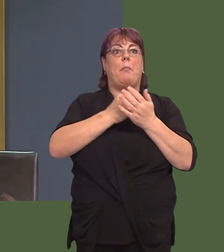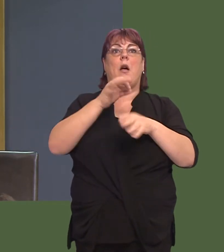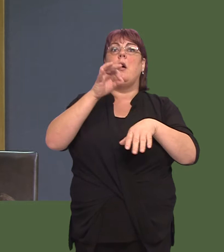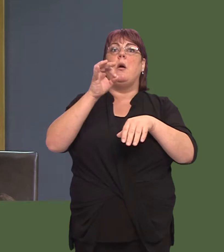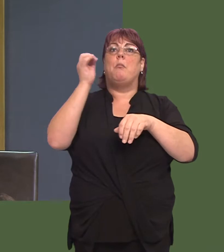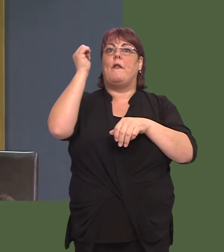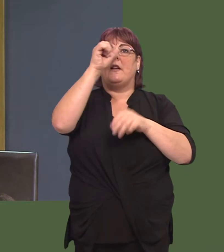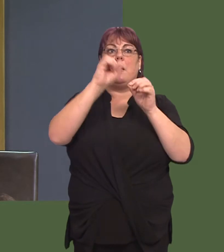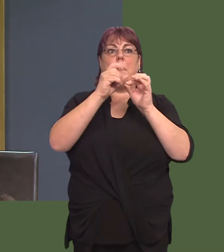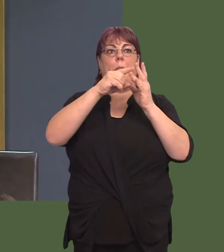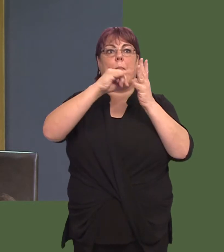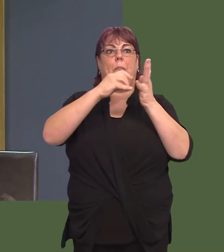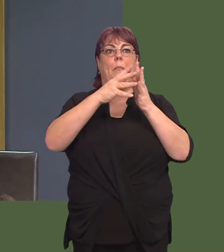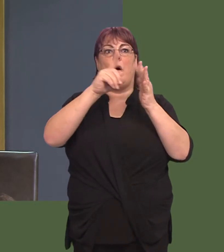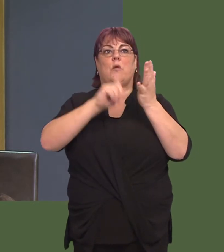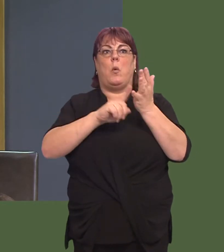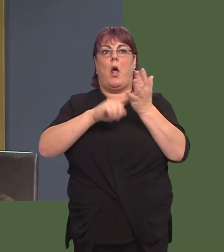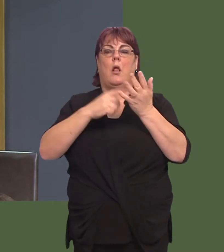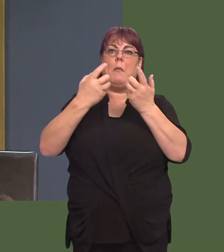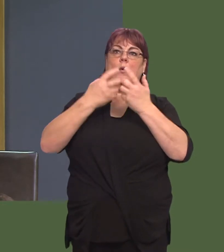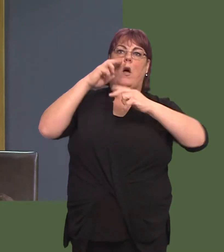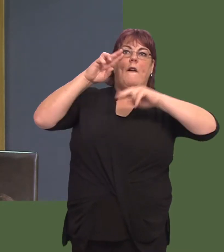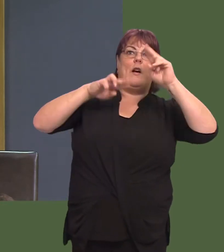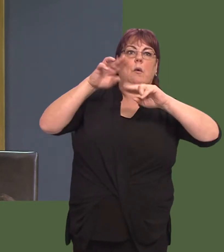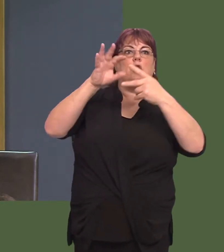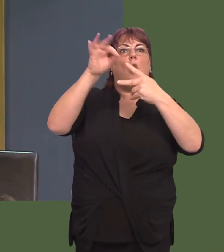Immigration Policy After Brexit: Evaluating Options for a Differentiated Approachí.